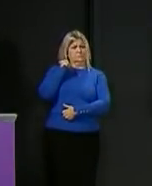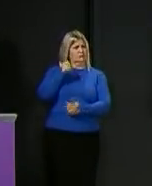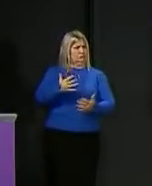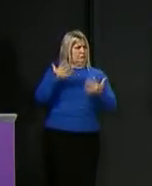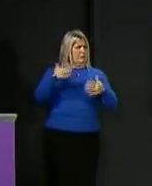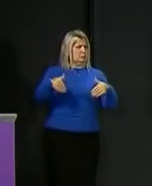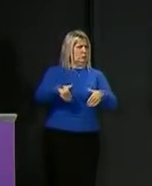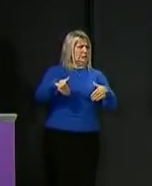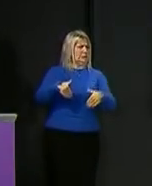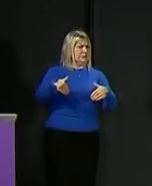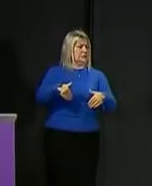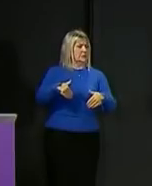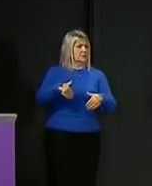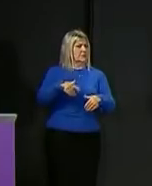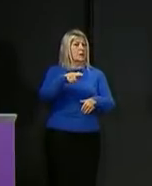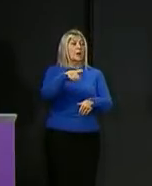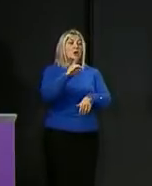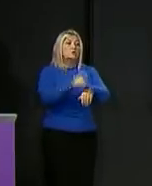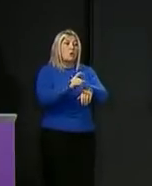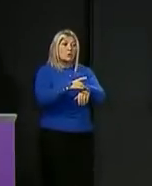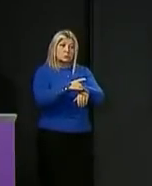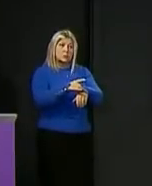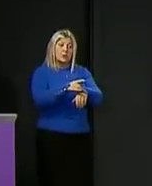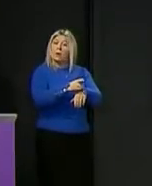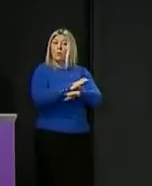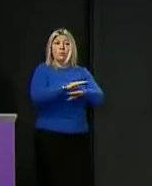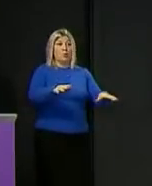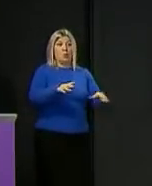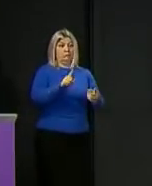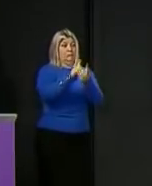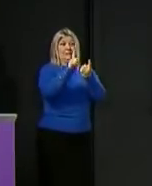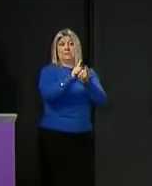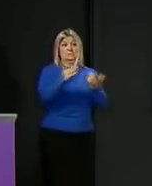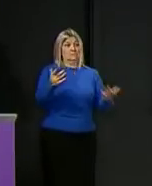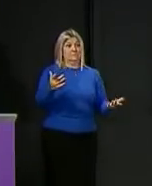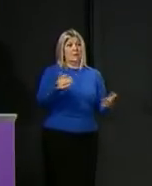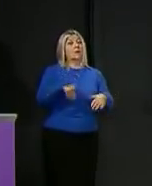treat her until the test results come back. When she's called the coronavirus helpline,